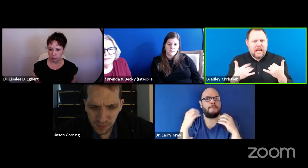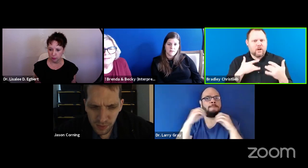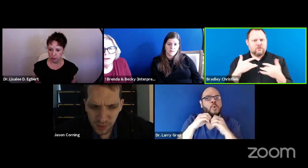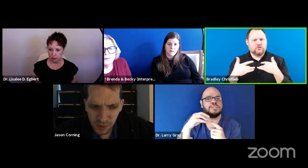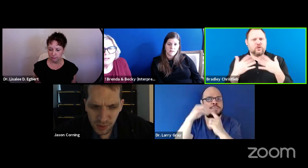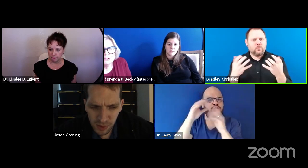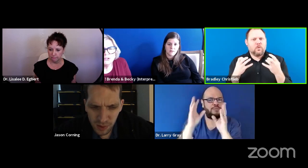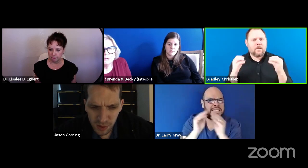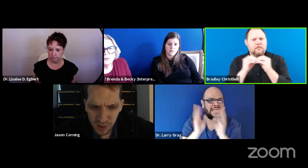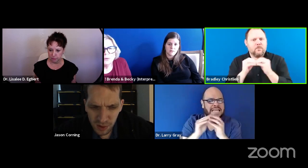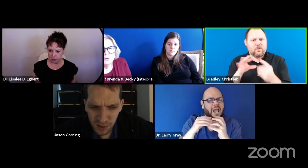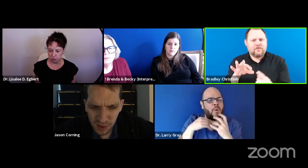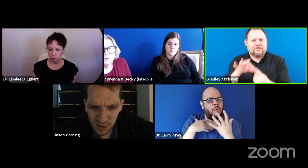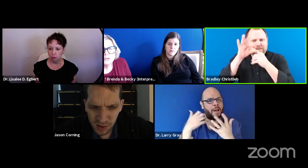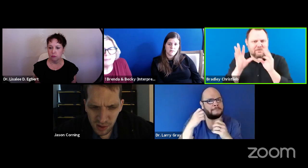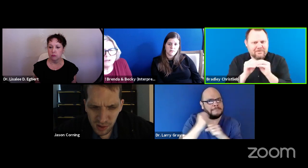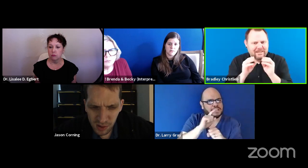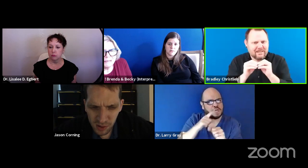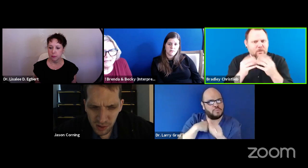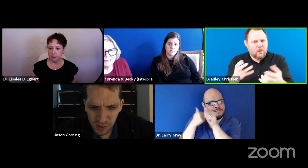And now I'm concerned that we want more special meetings.